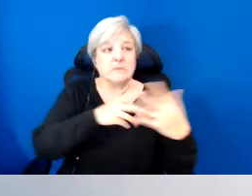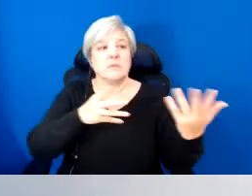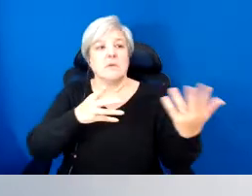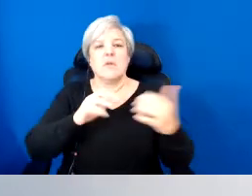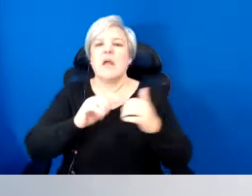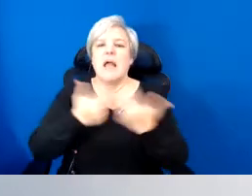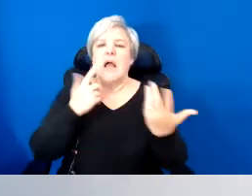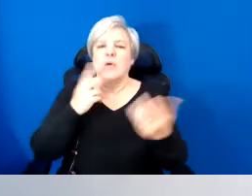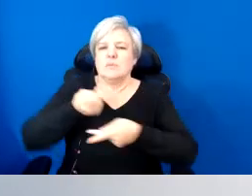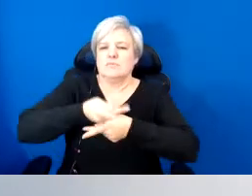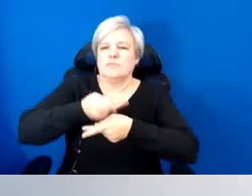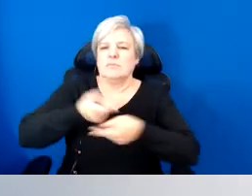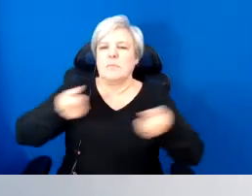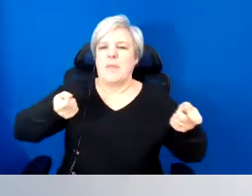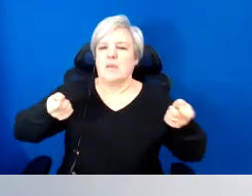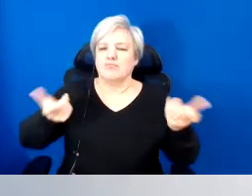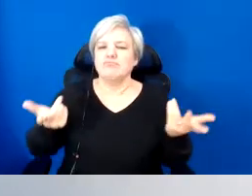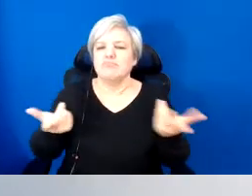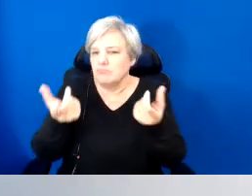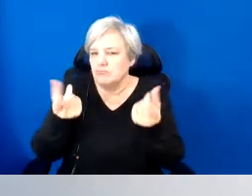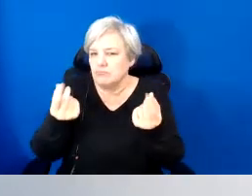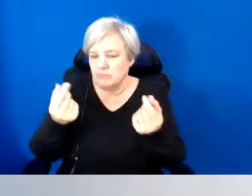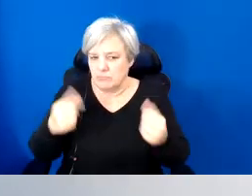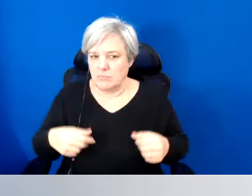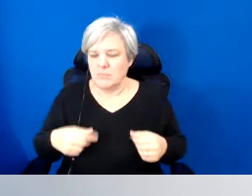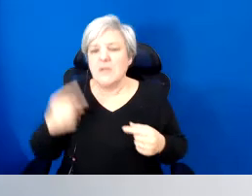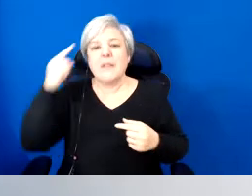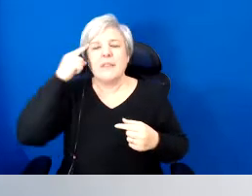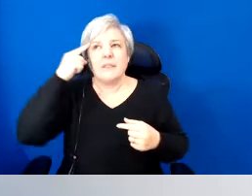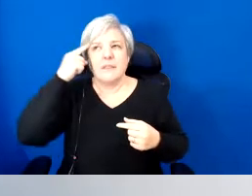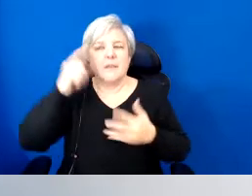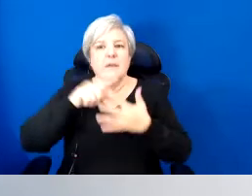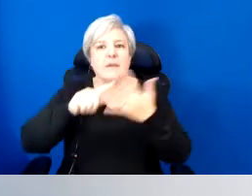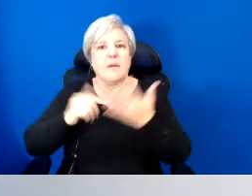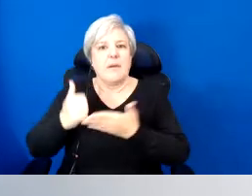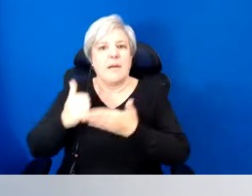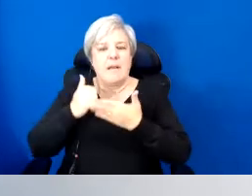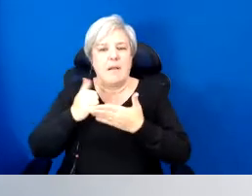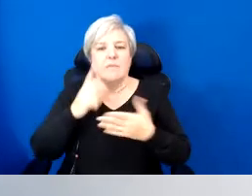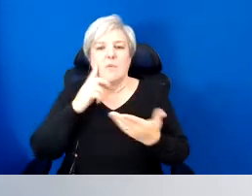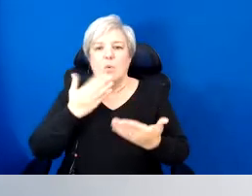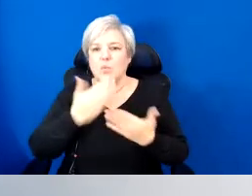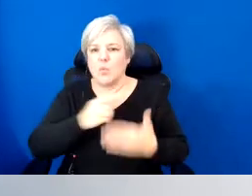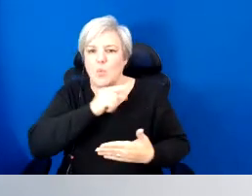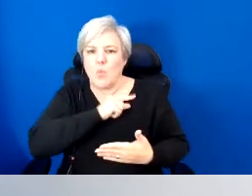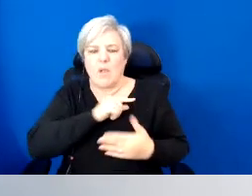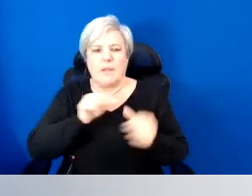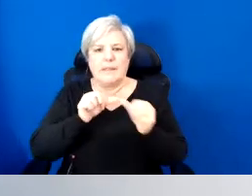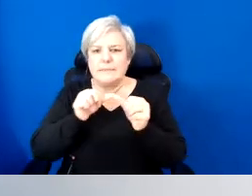the conflict itself, but how you manage it and things to keep in mind with improving the quality and longevity of your relationships